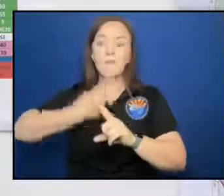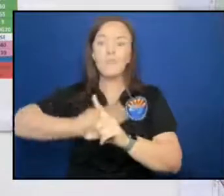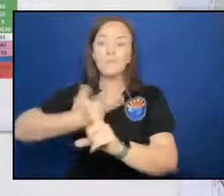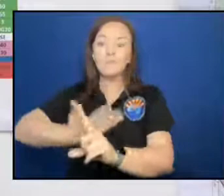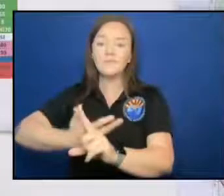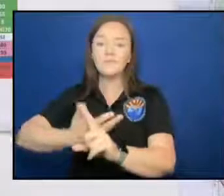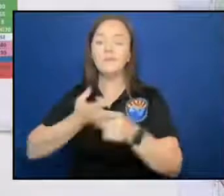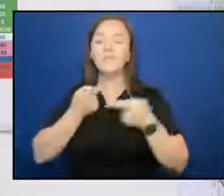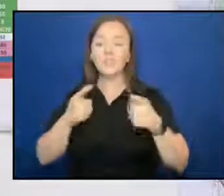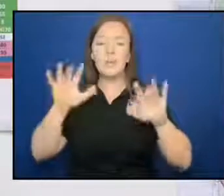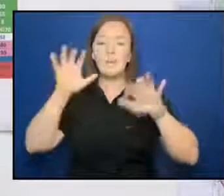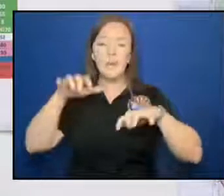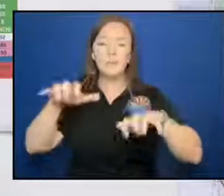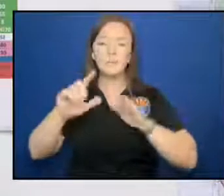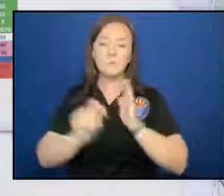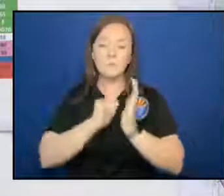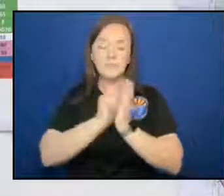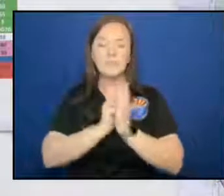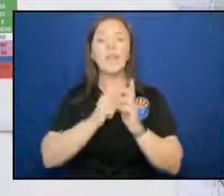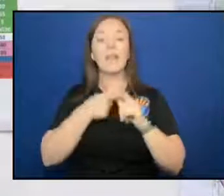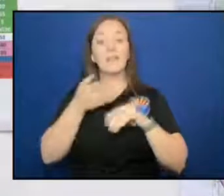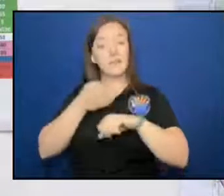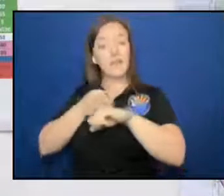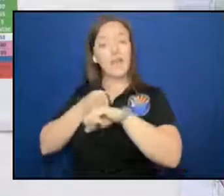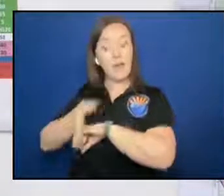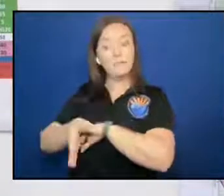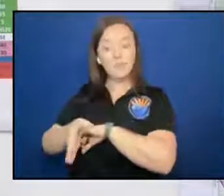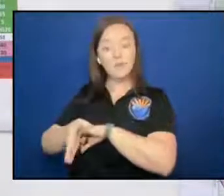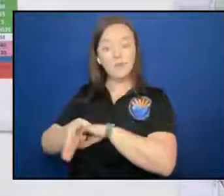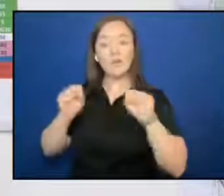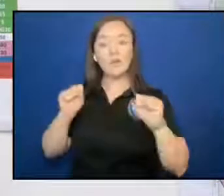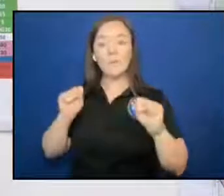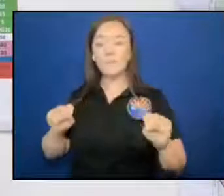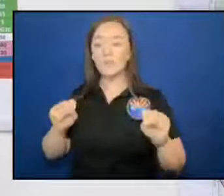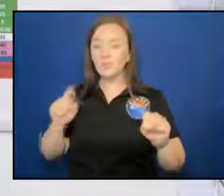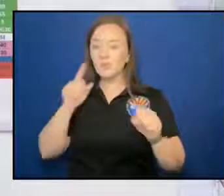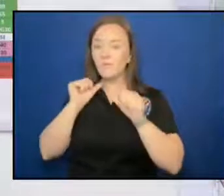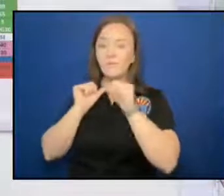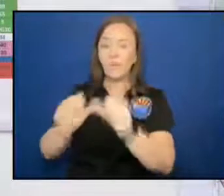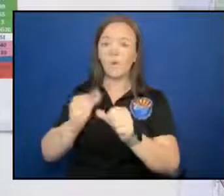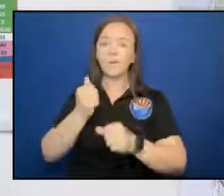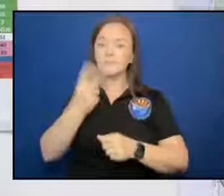ONLY AND THAT IS GOOD NEWS AND I WANTED TO MENTION THAT